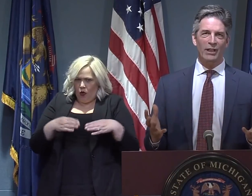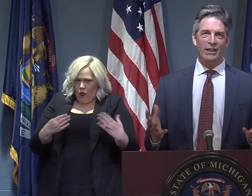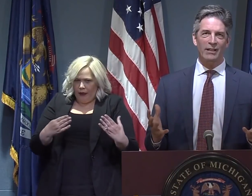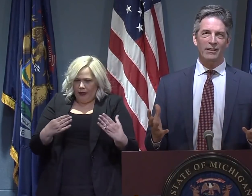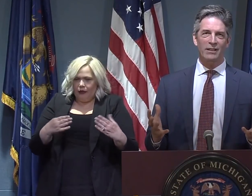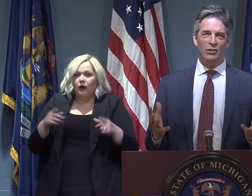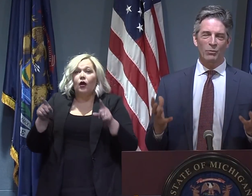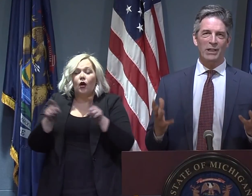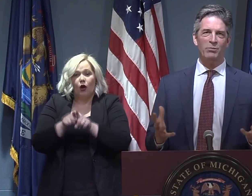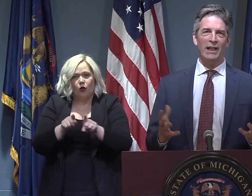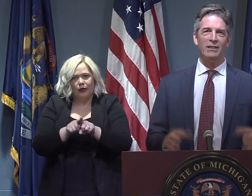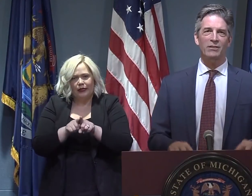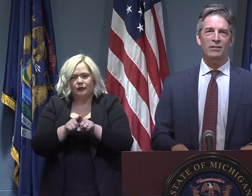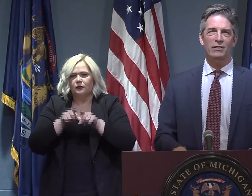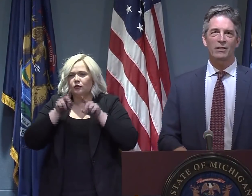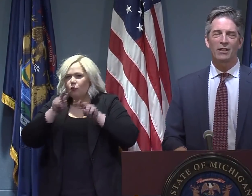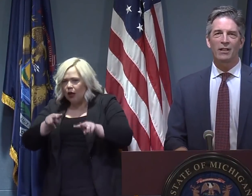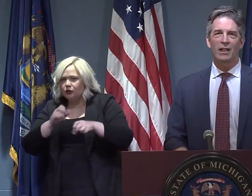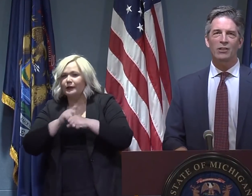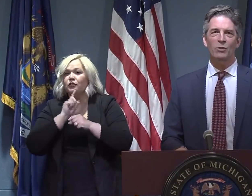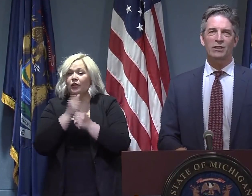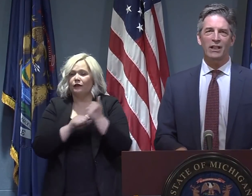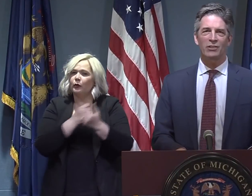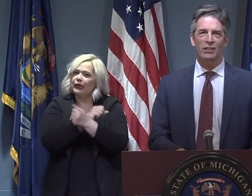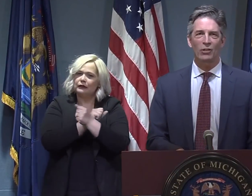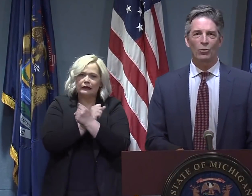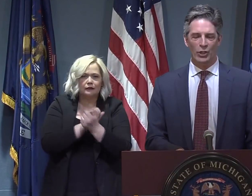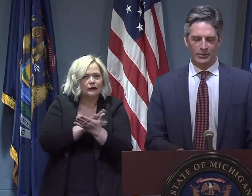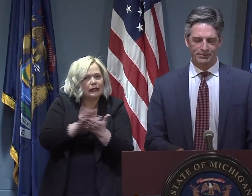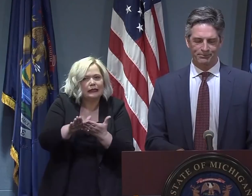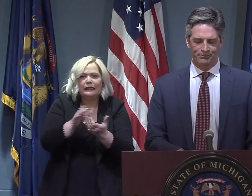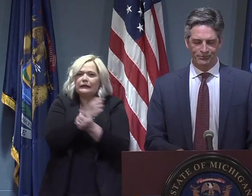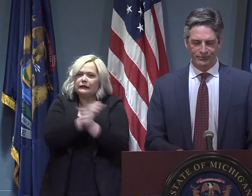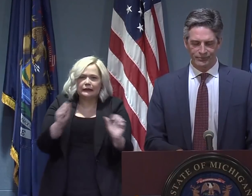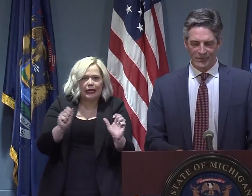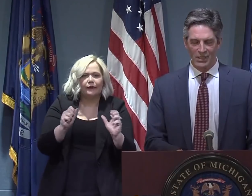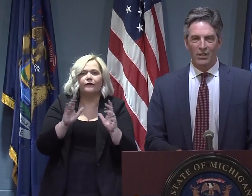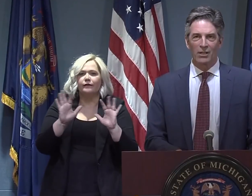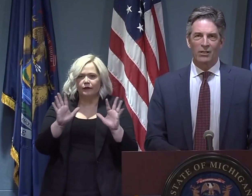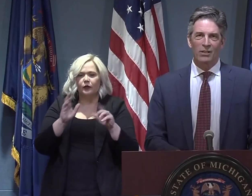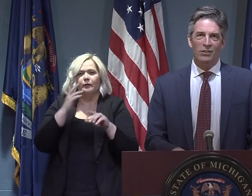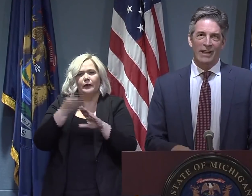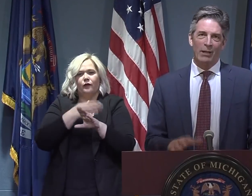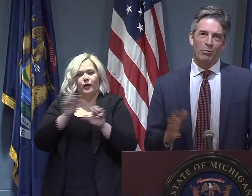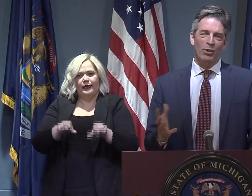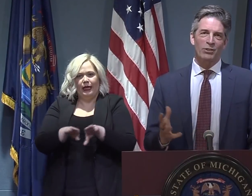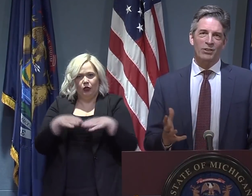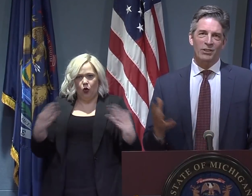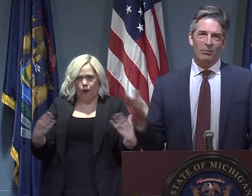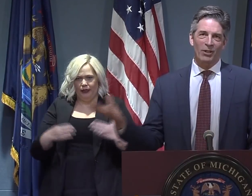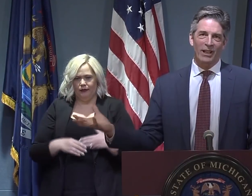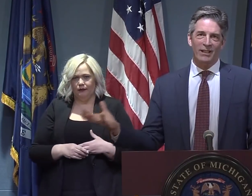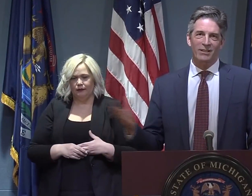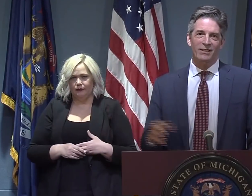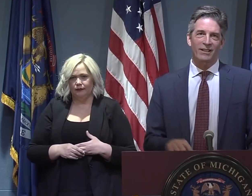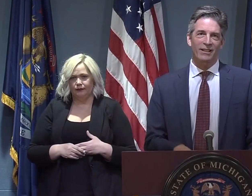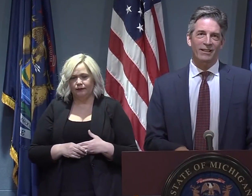LOWEST RISK WORK PLACE TYPES AND EXPANDING OVER TIME AND ALWAYS DEPLOYING THESE NEW BEST PRACTICES AS WE STAGE IN NEW